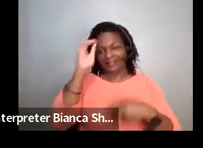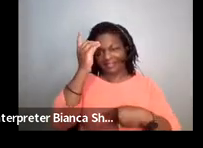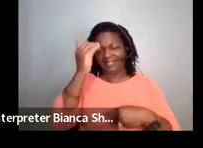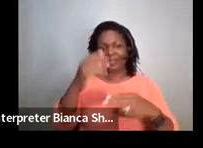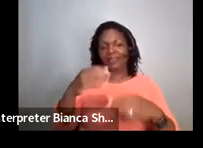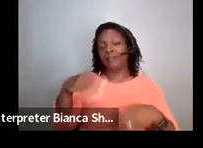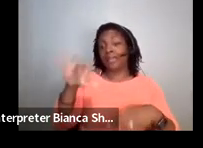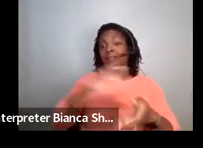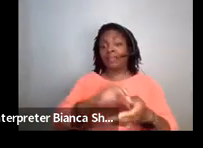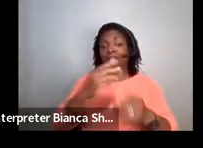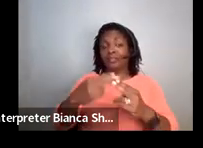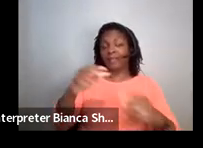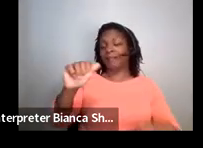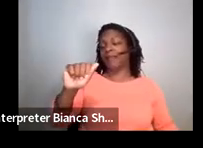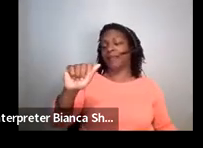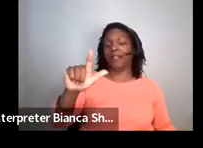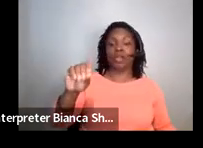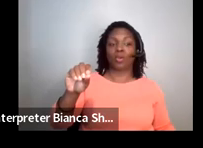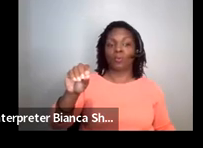Okay. and again, alzheimer's is a type of dementia.